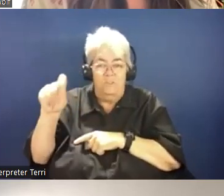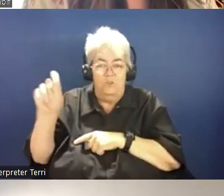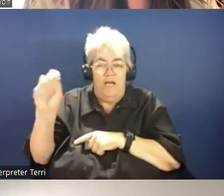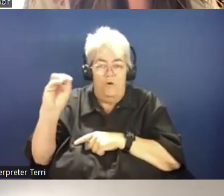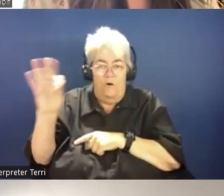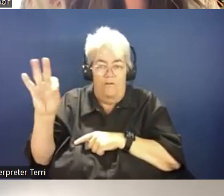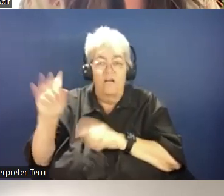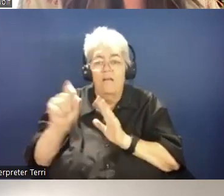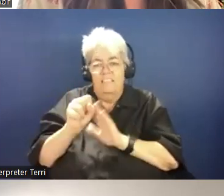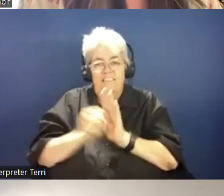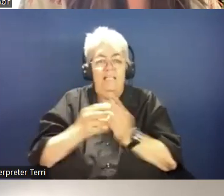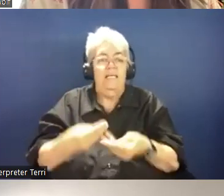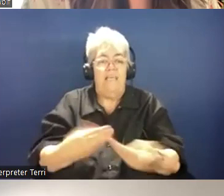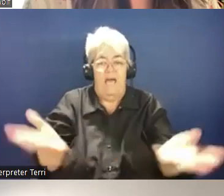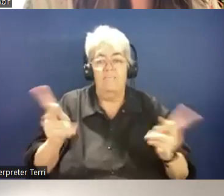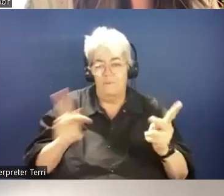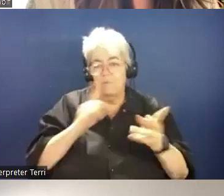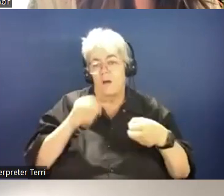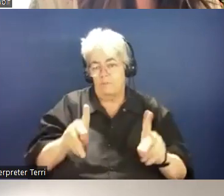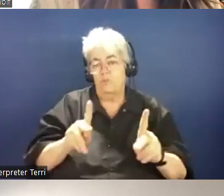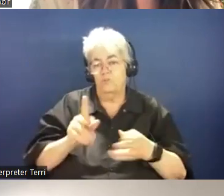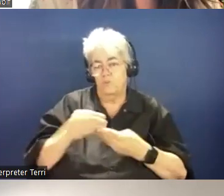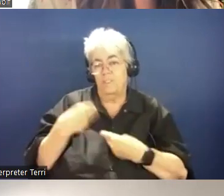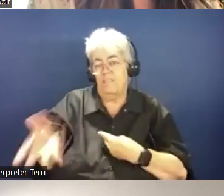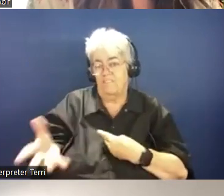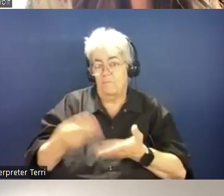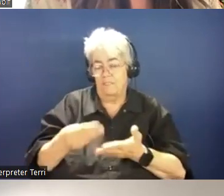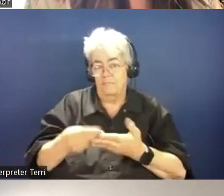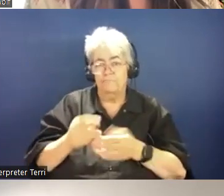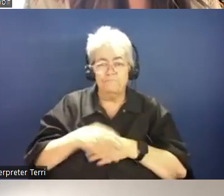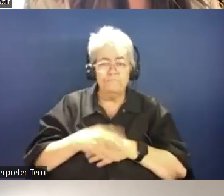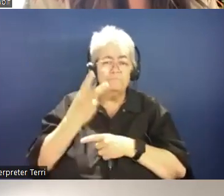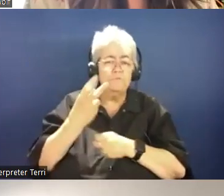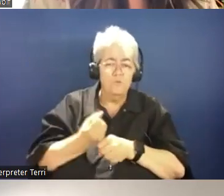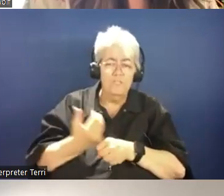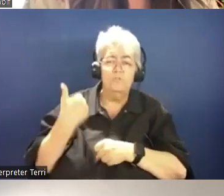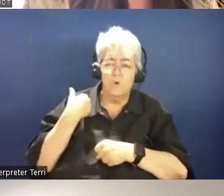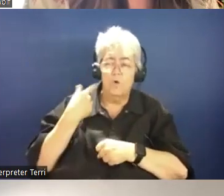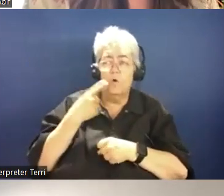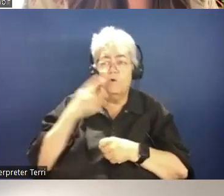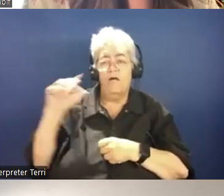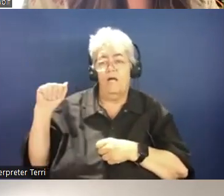the state had given. 2 years ago we were able to add some of the ARPA dollars, or the federal